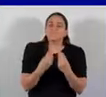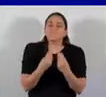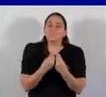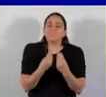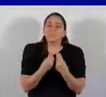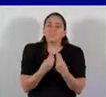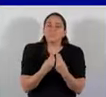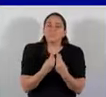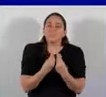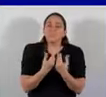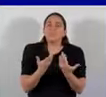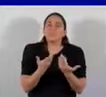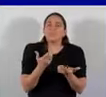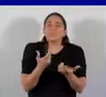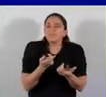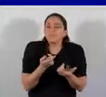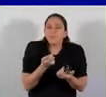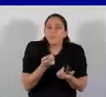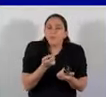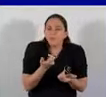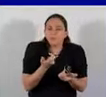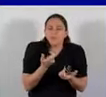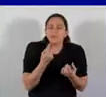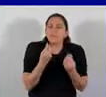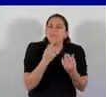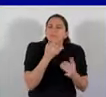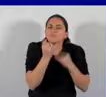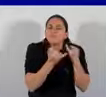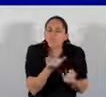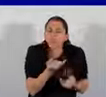It was very per explanation because everything came exogenous